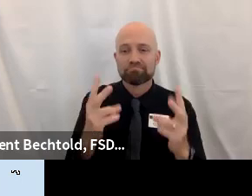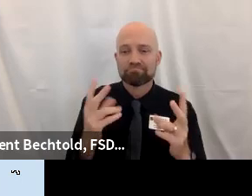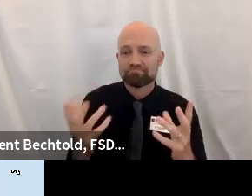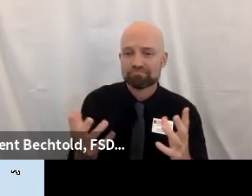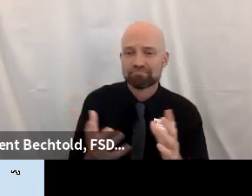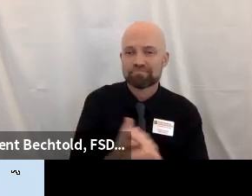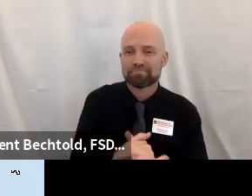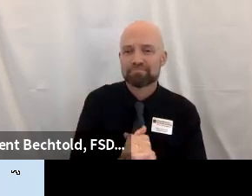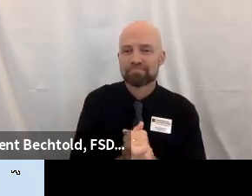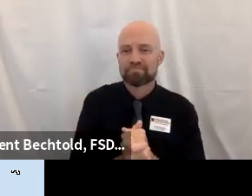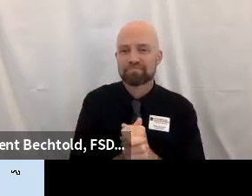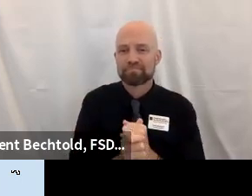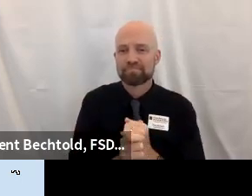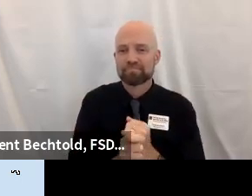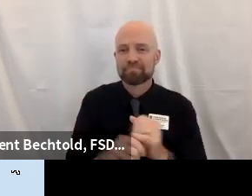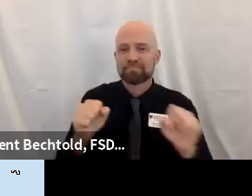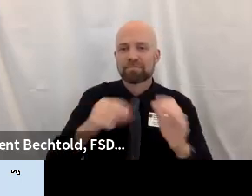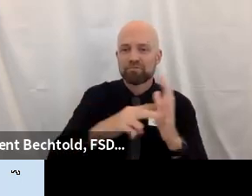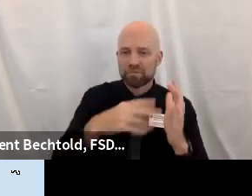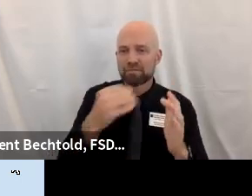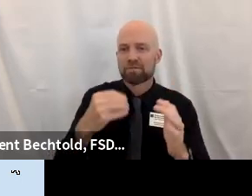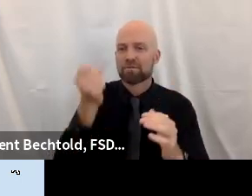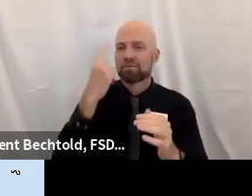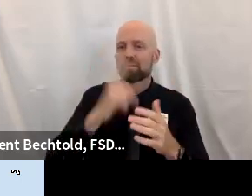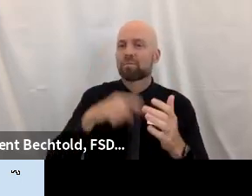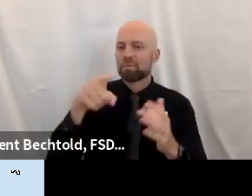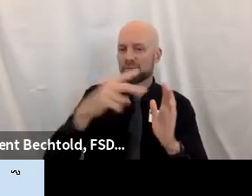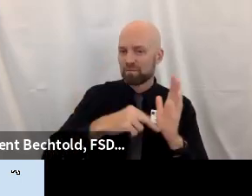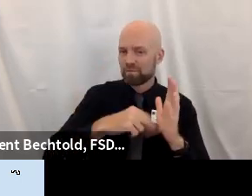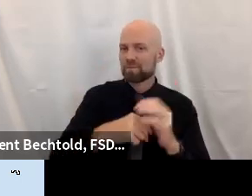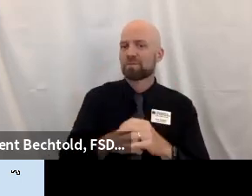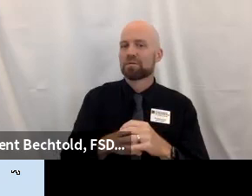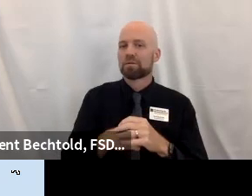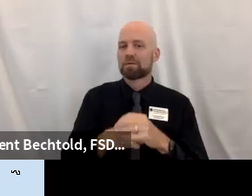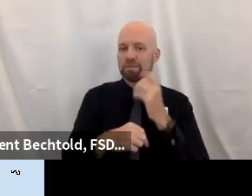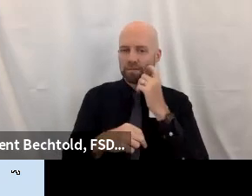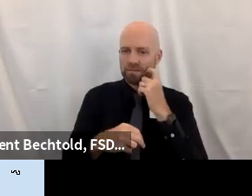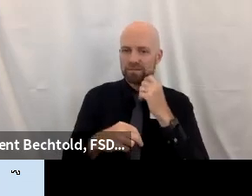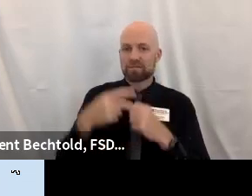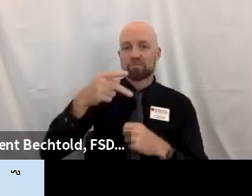Anything else? Any other posts? Can read and comprehend what you are reading.